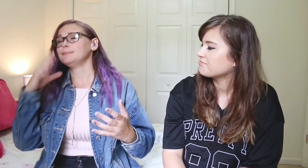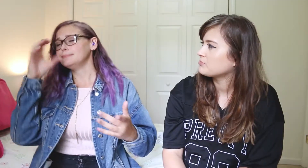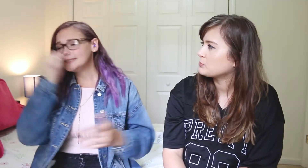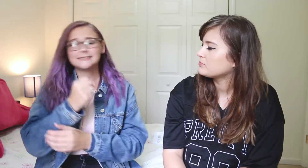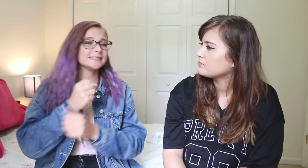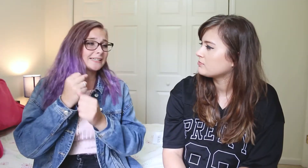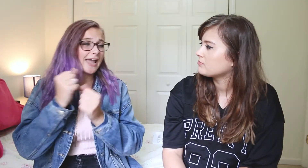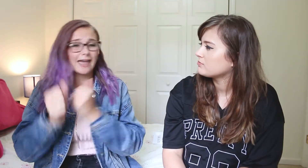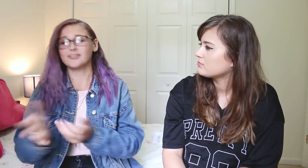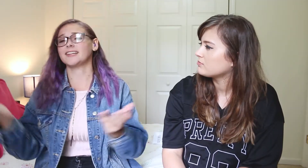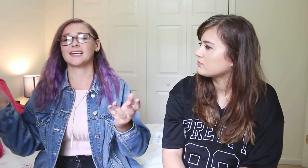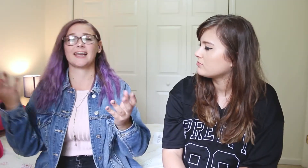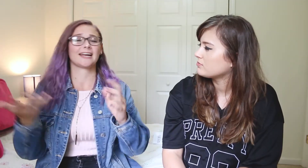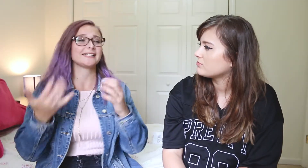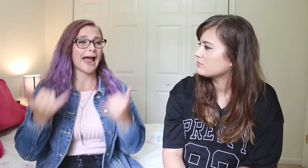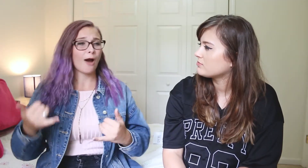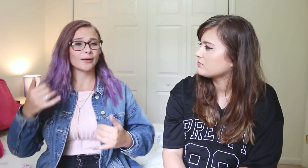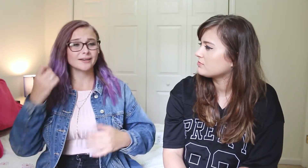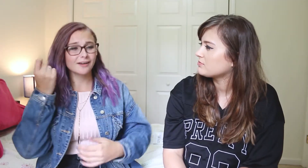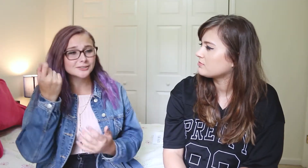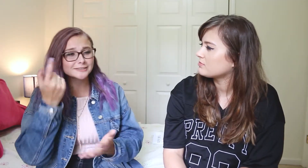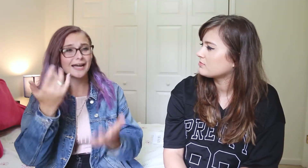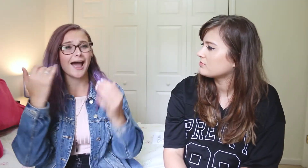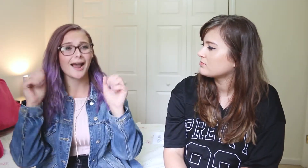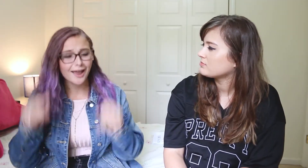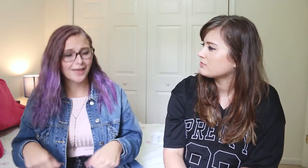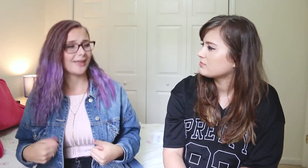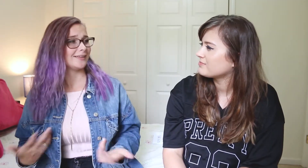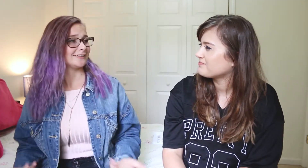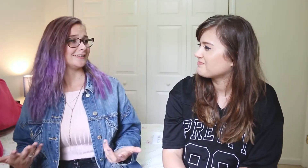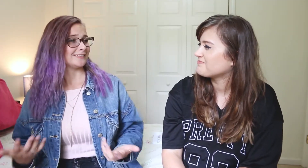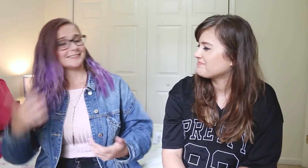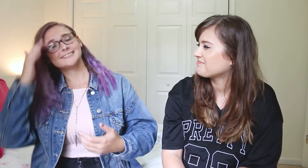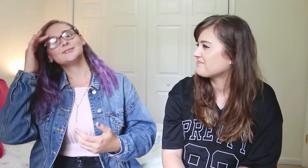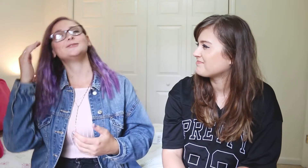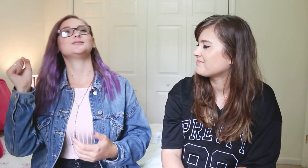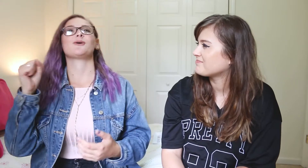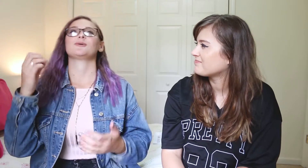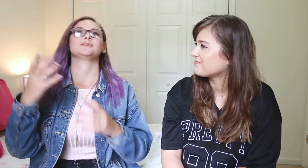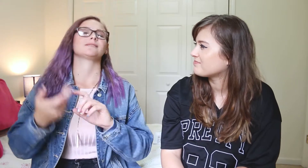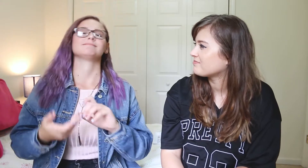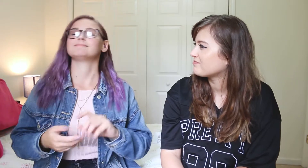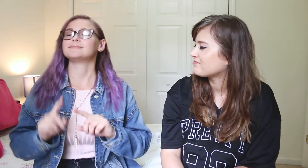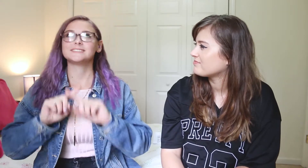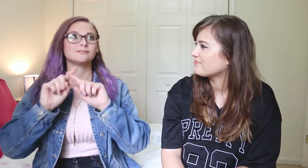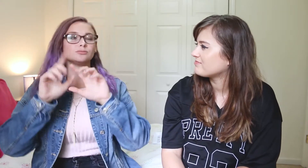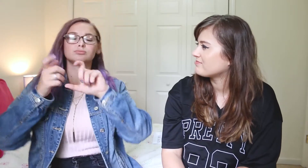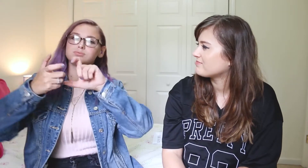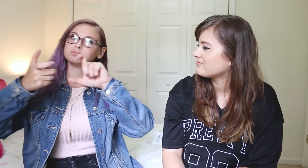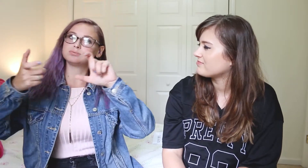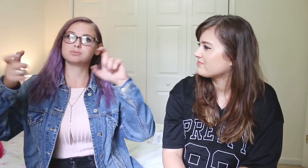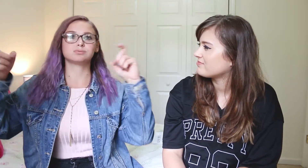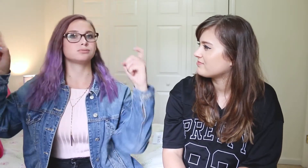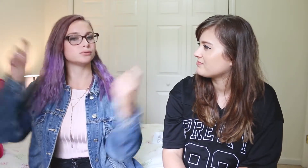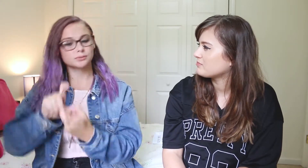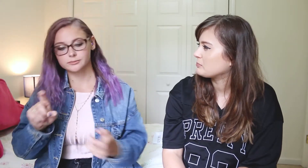I was like I've been missing everything and now I can understand. It was a big change.